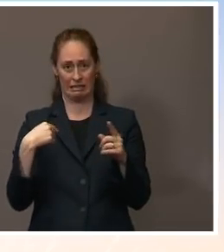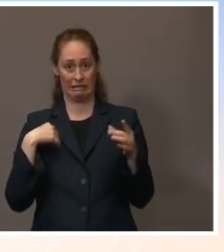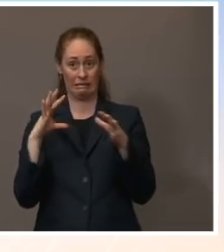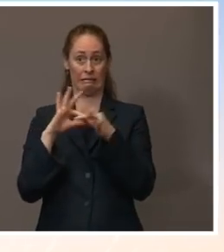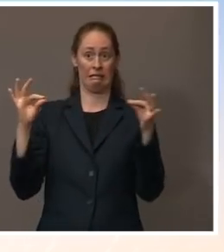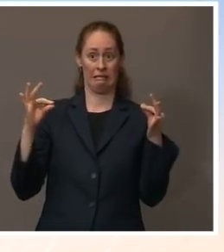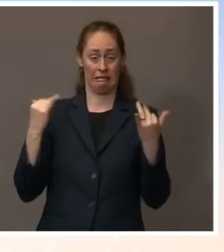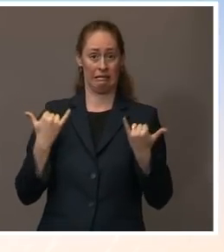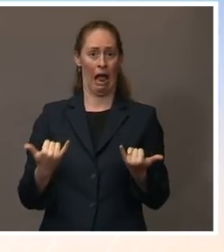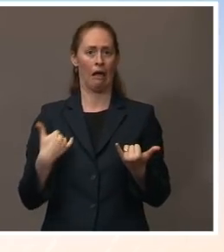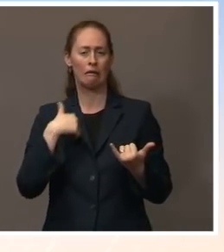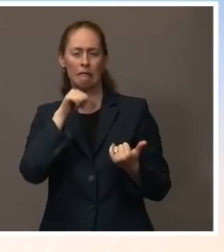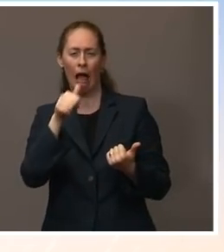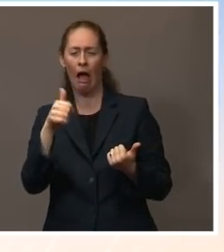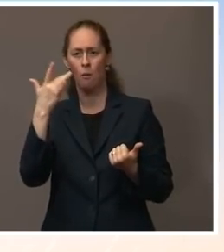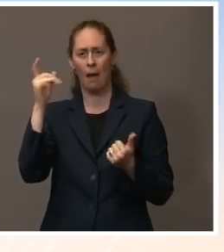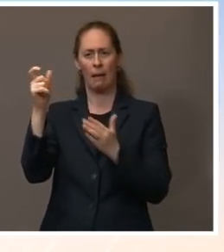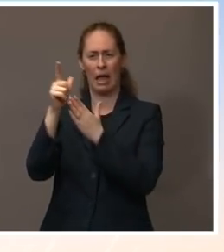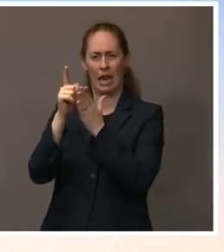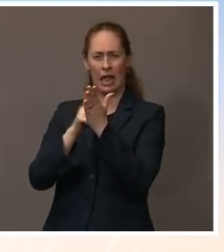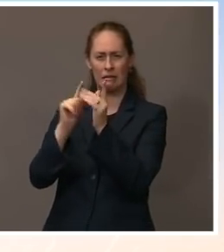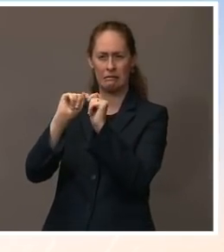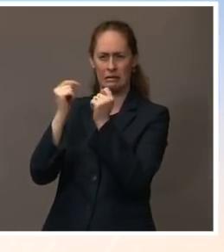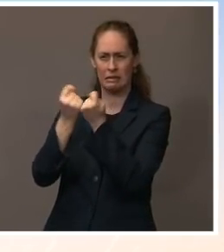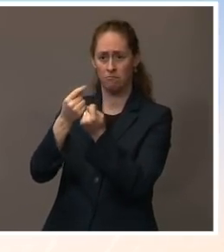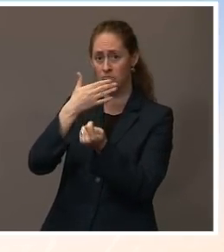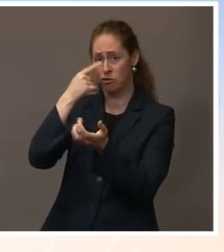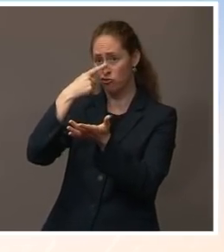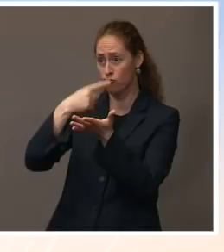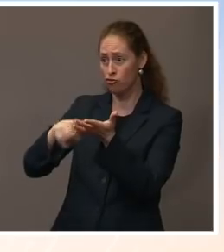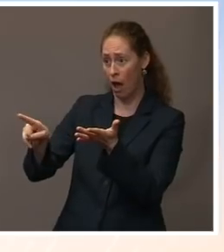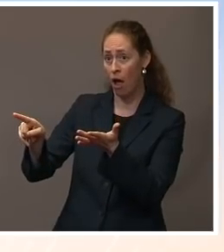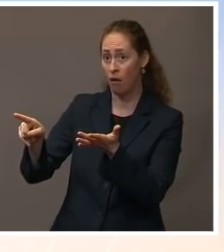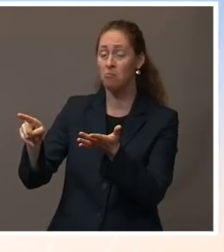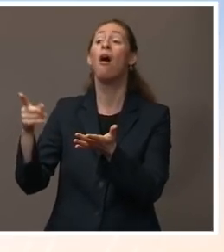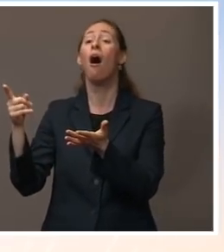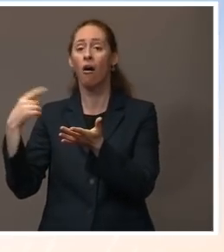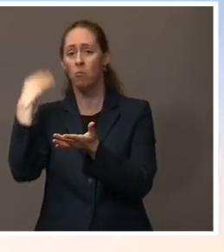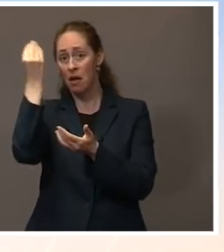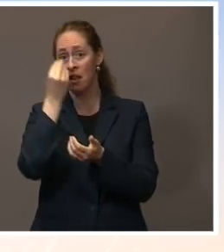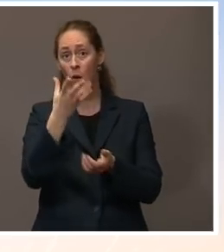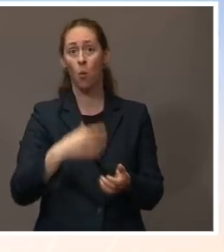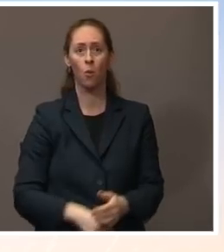I can see if there's more we can -- we can give back to you on that. The Press: Just on the Amazon FTC review: